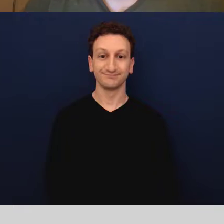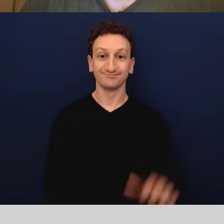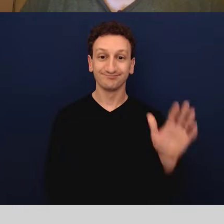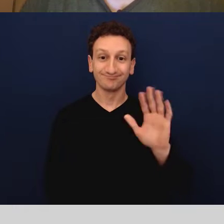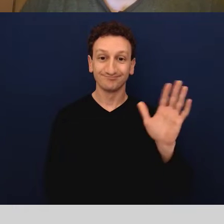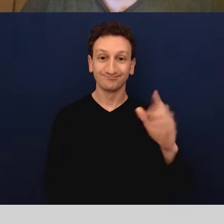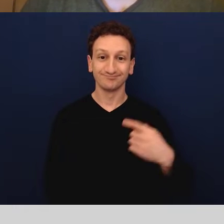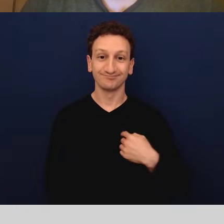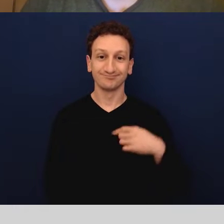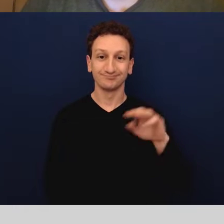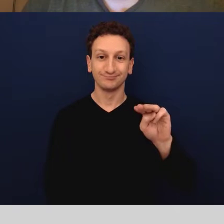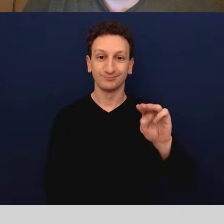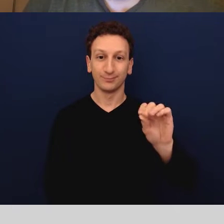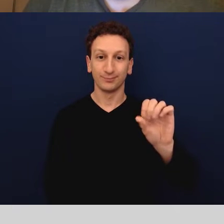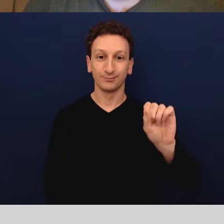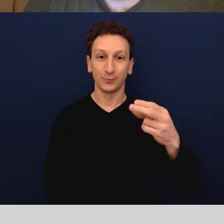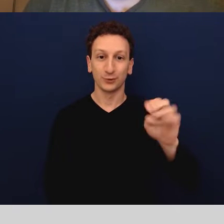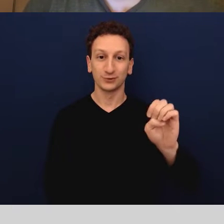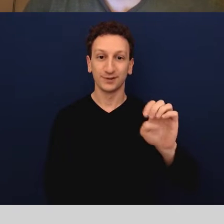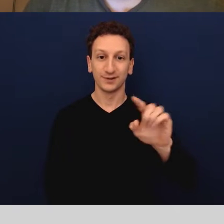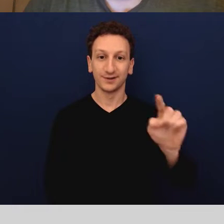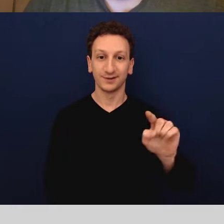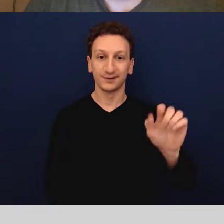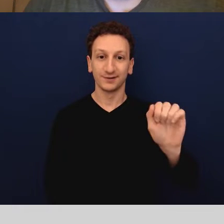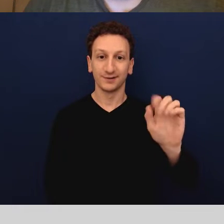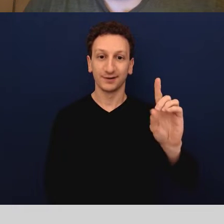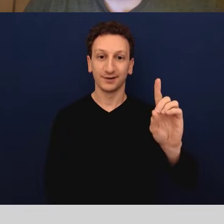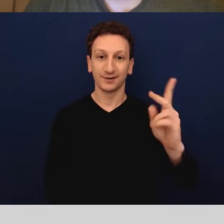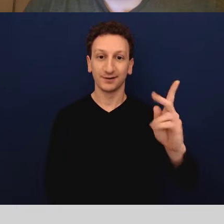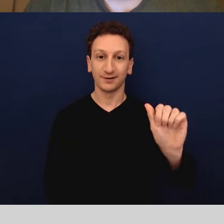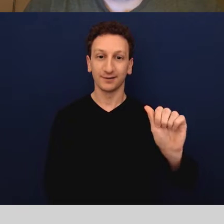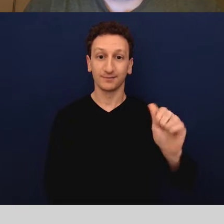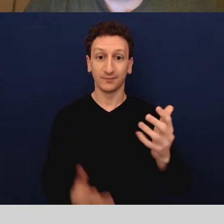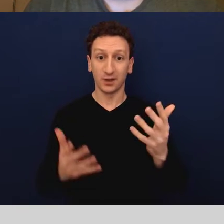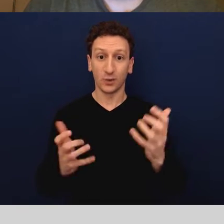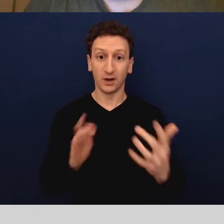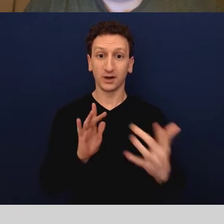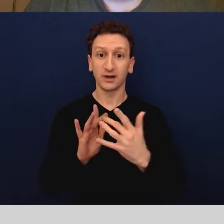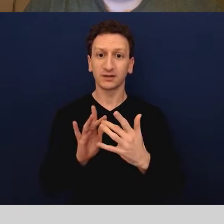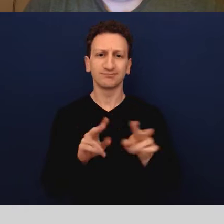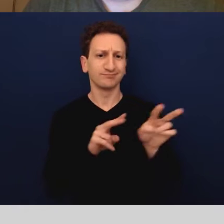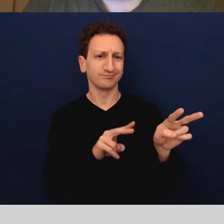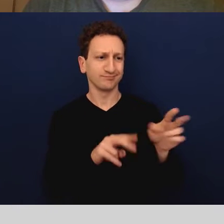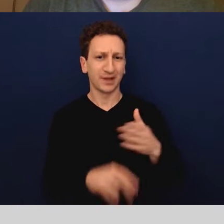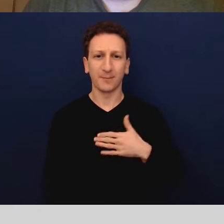Hello, everybody. My name is Moshe Zadka. My website is cobordism.com, where you can find every way